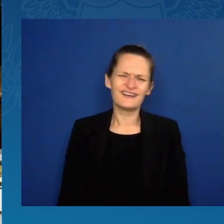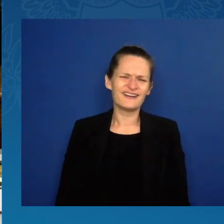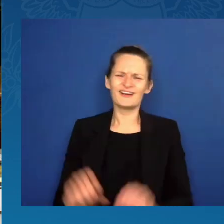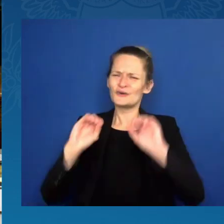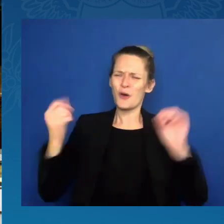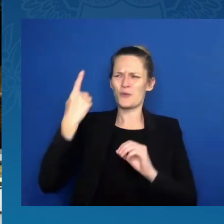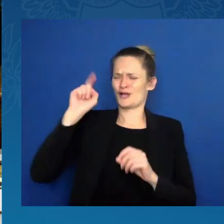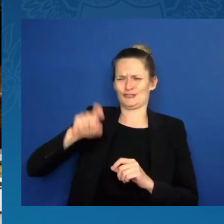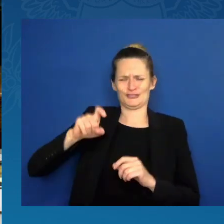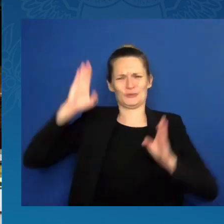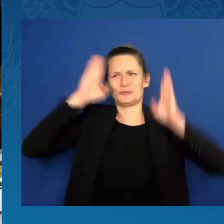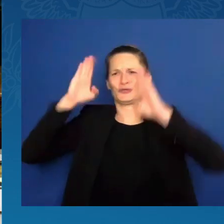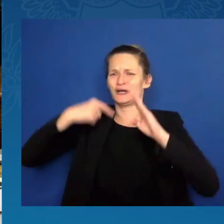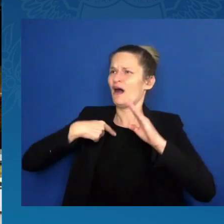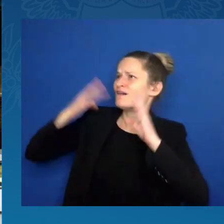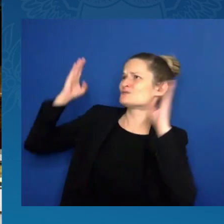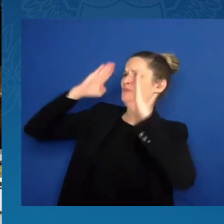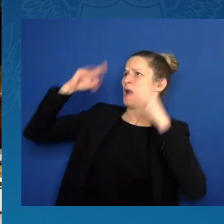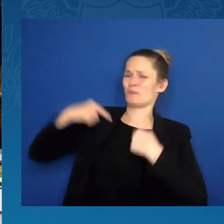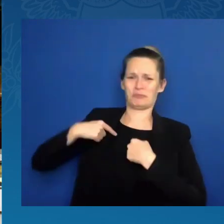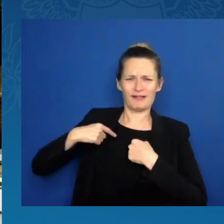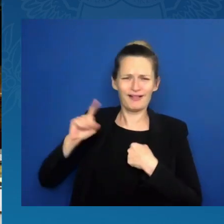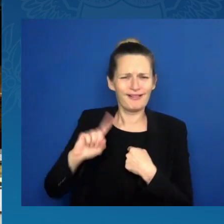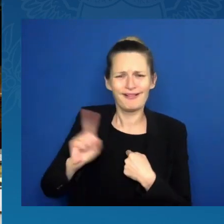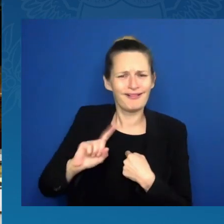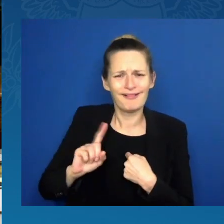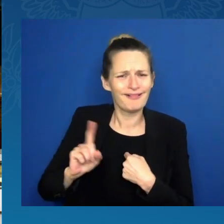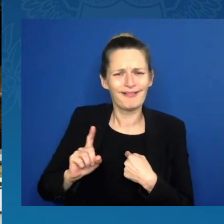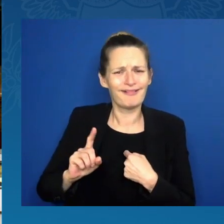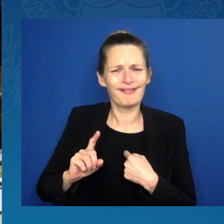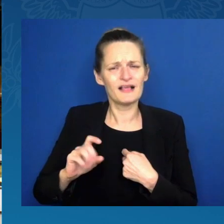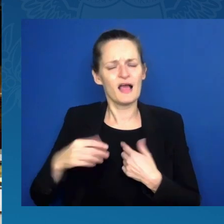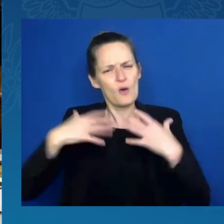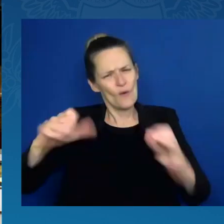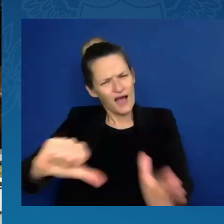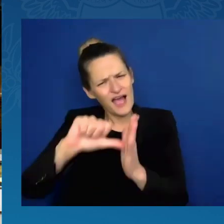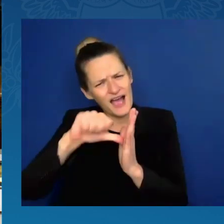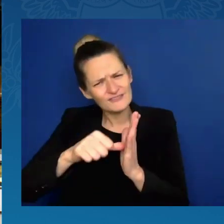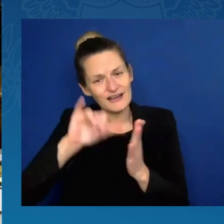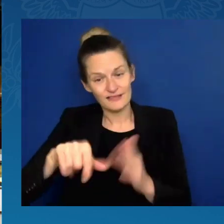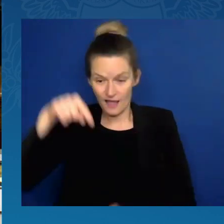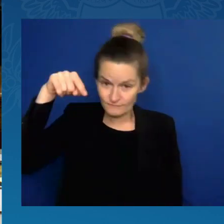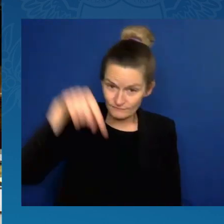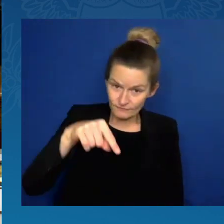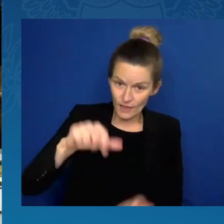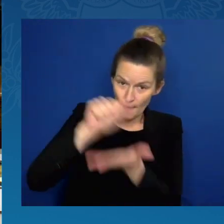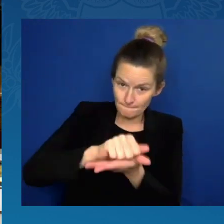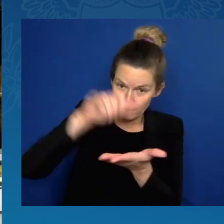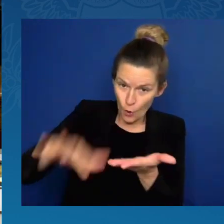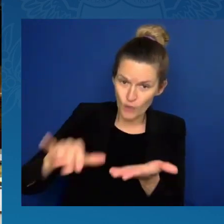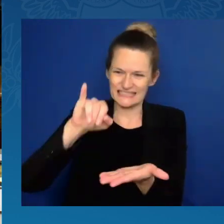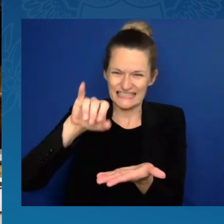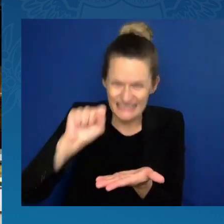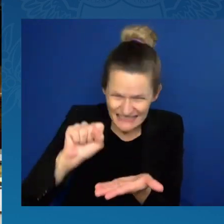I really want to emphasize abortion is health care and we have to continue to say that. Thank you. The Vice President: Thank you.